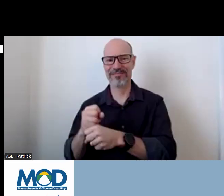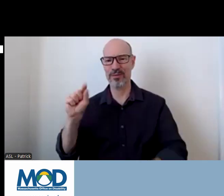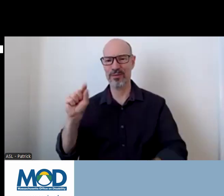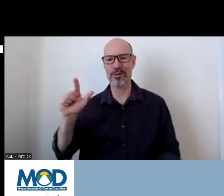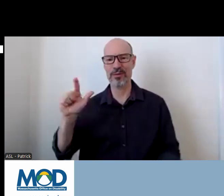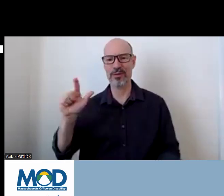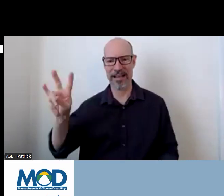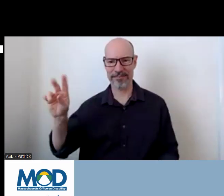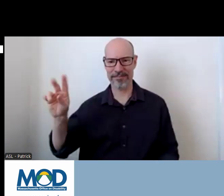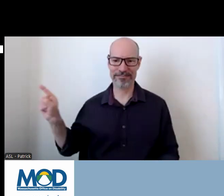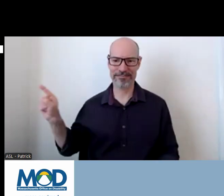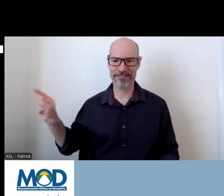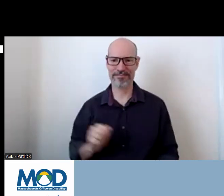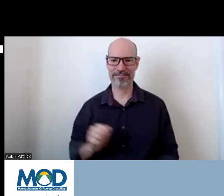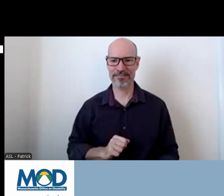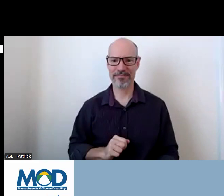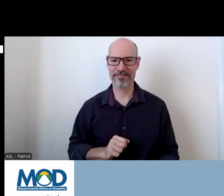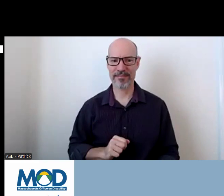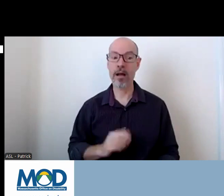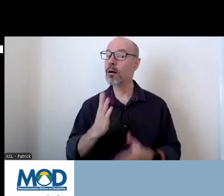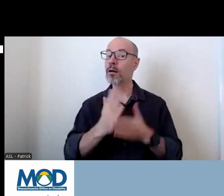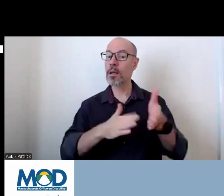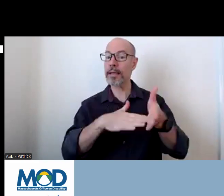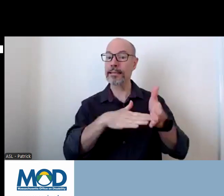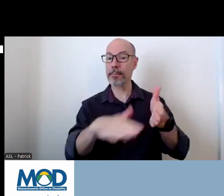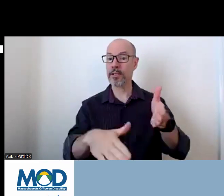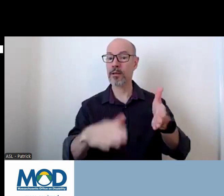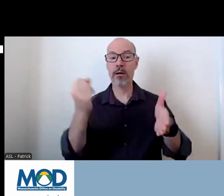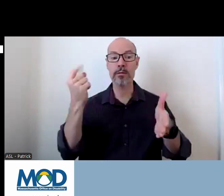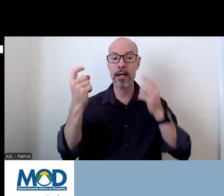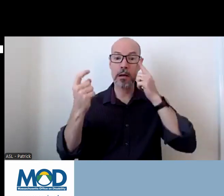So we have here a couple of Not all of them -- again, this